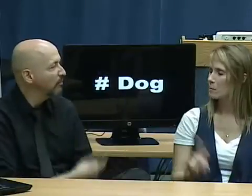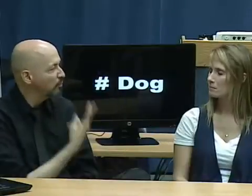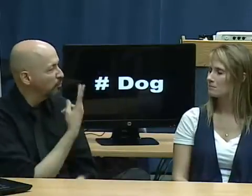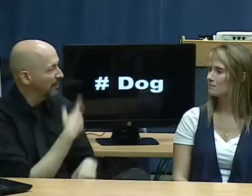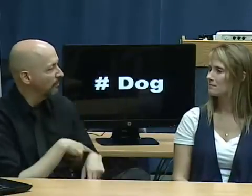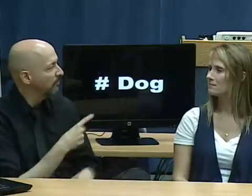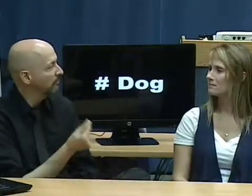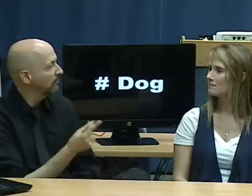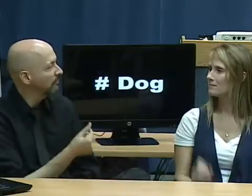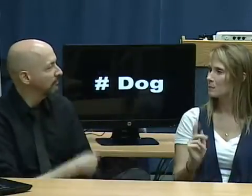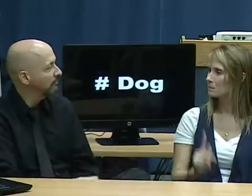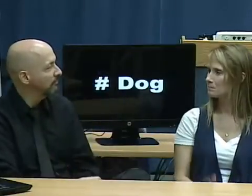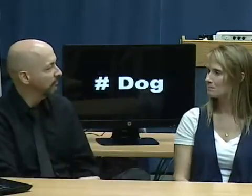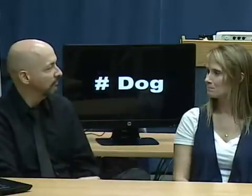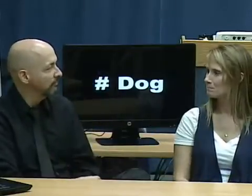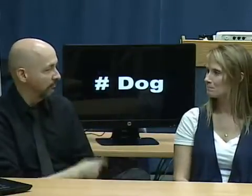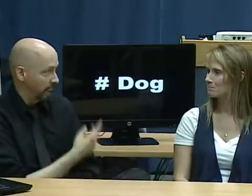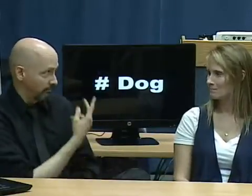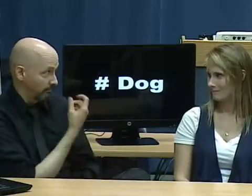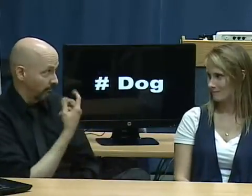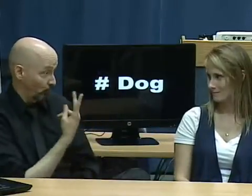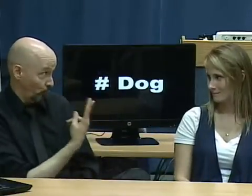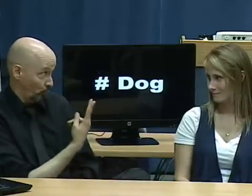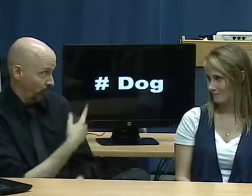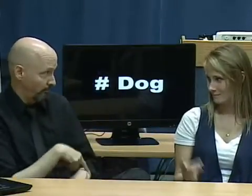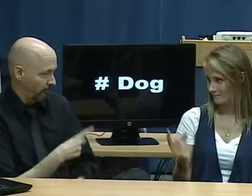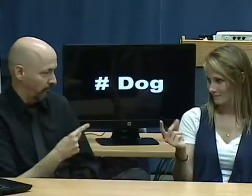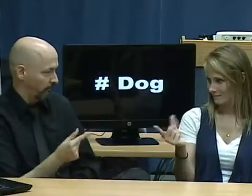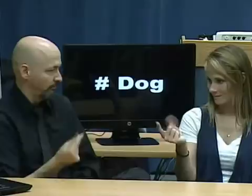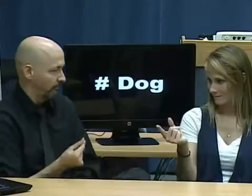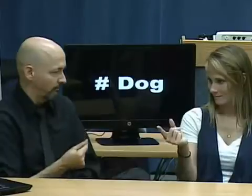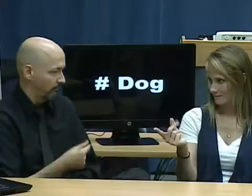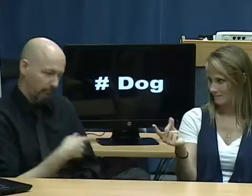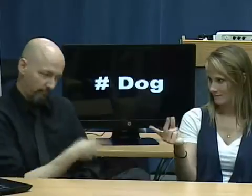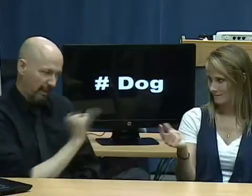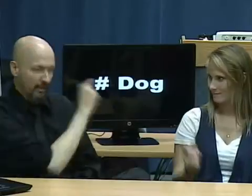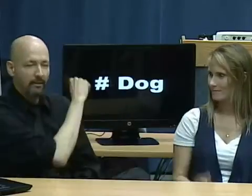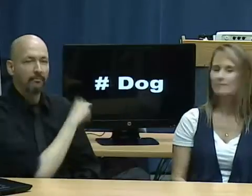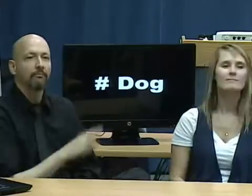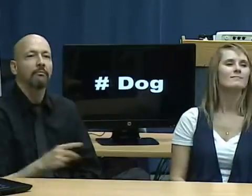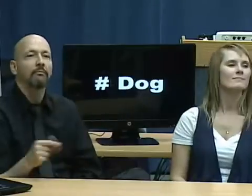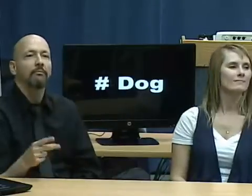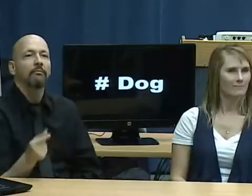Two times. #DOG Two times. #DOG. Right.